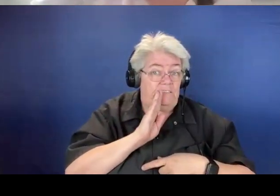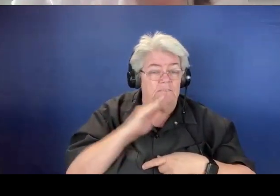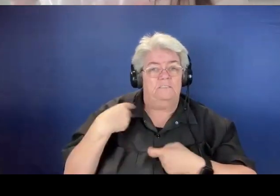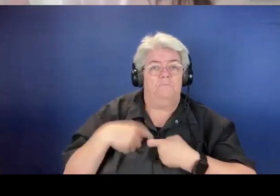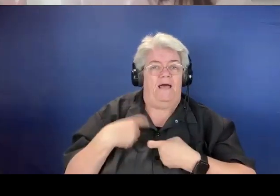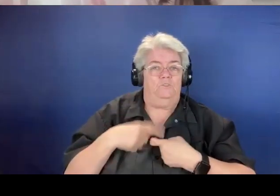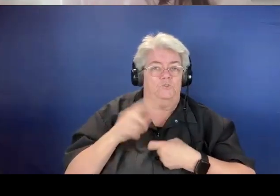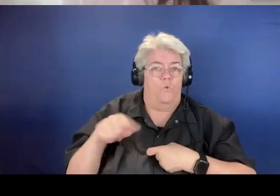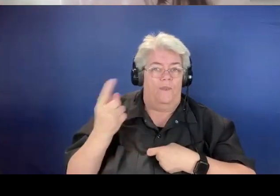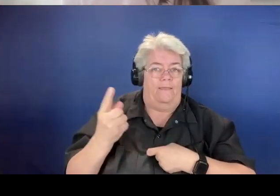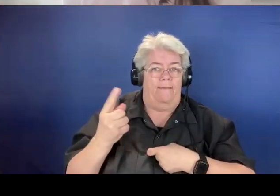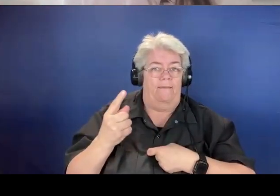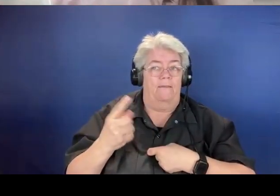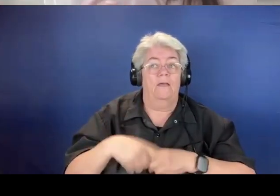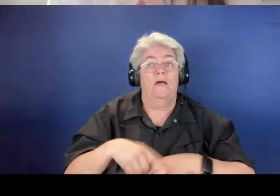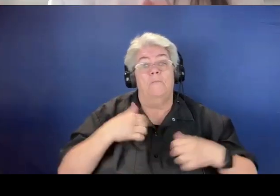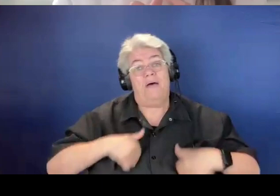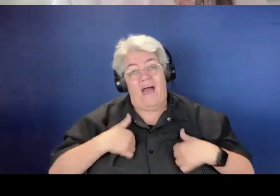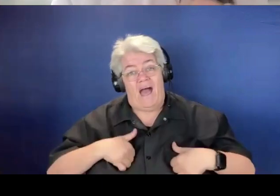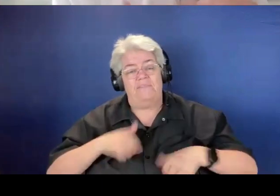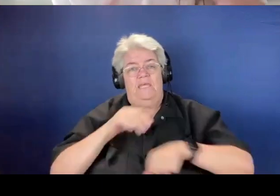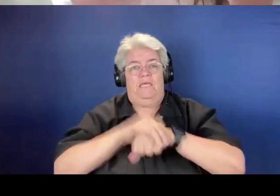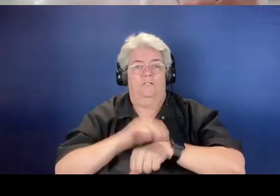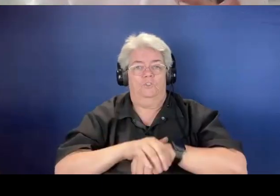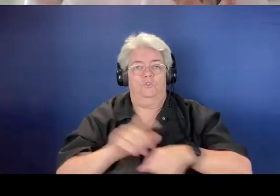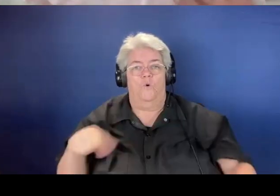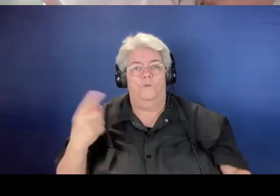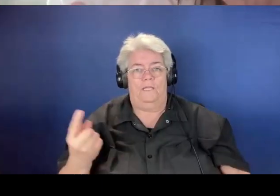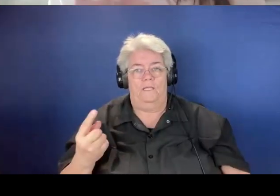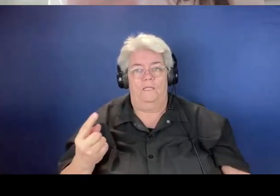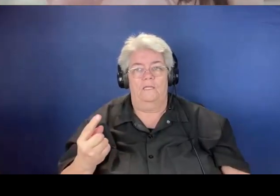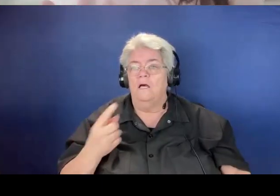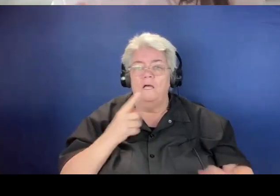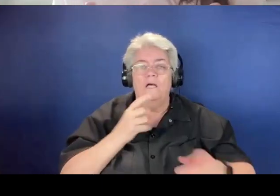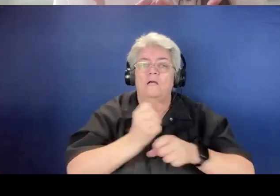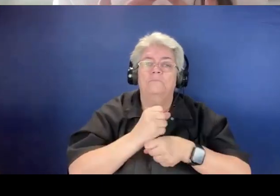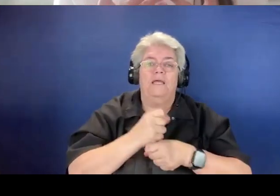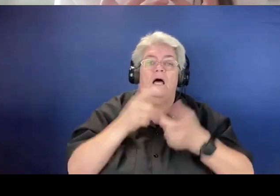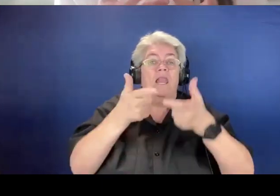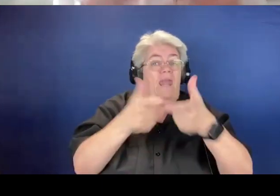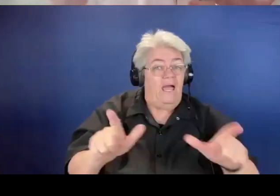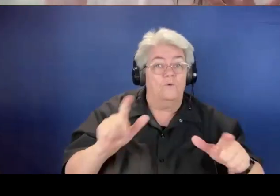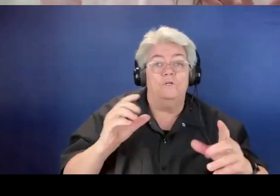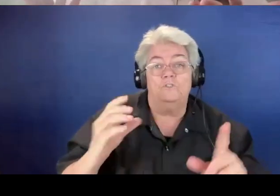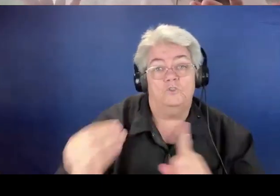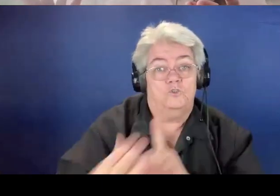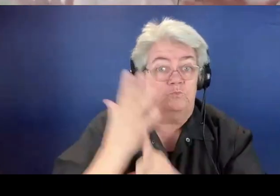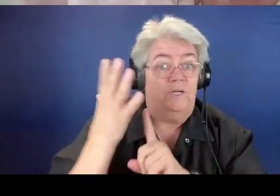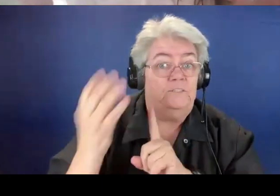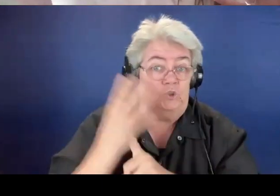to use English during bath time, right? And we're creating a language rich environment, and again, this might work